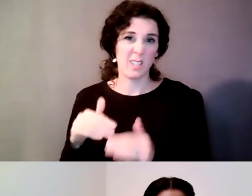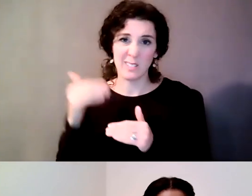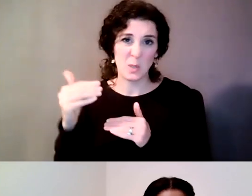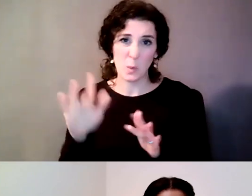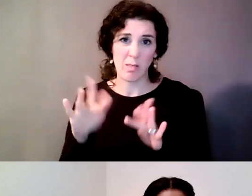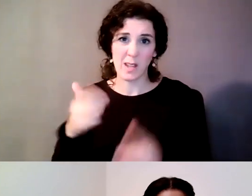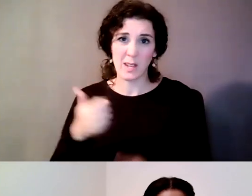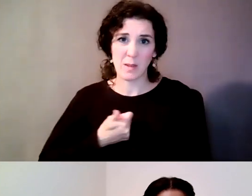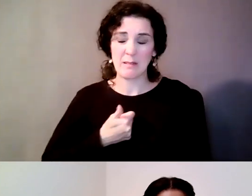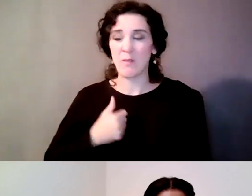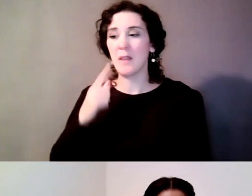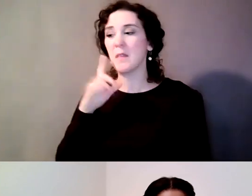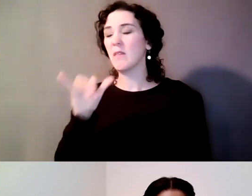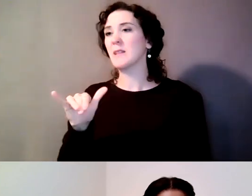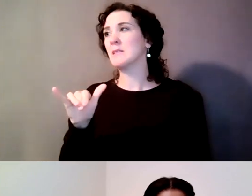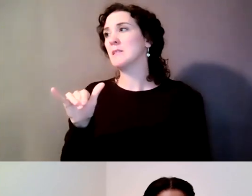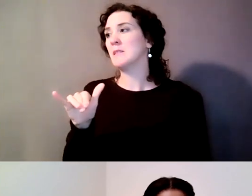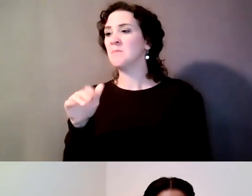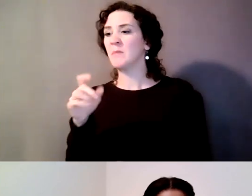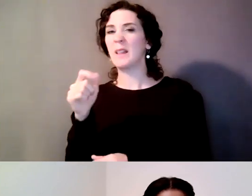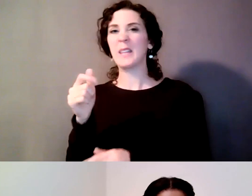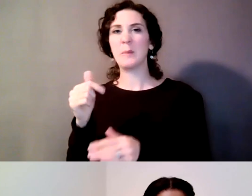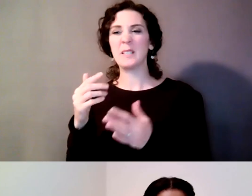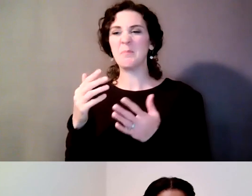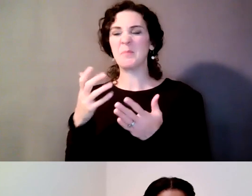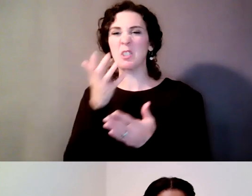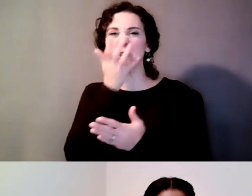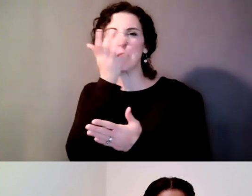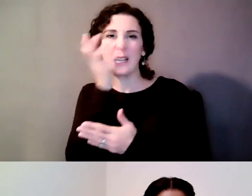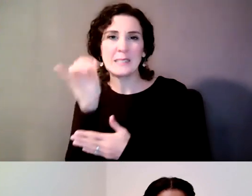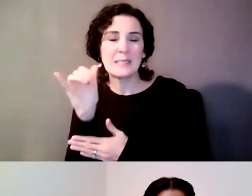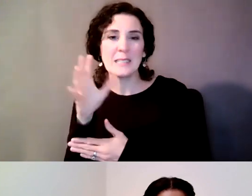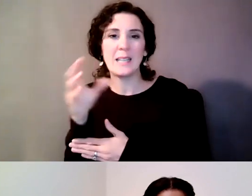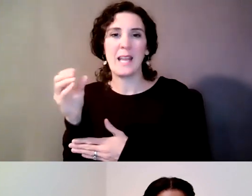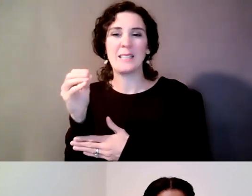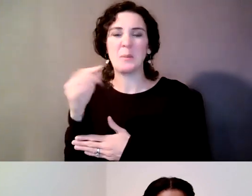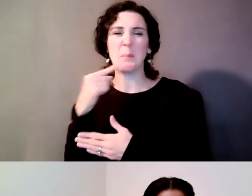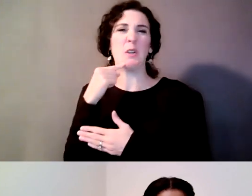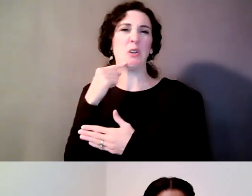I find those to be a little bit grassy and a little bit better if you will.